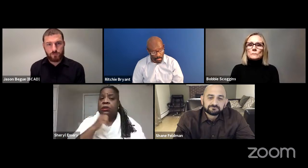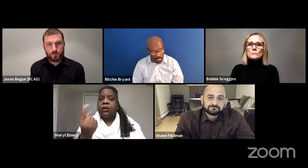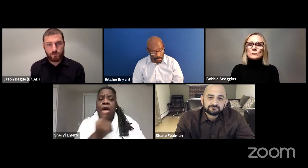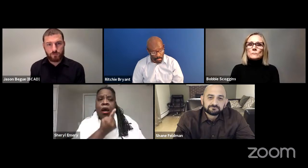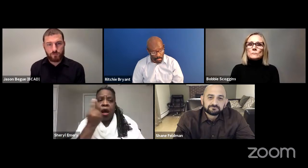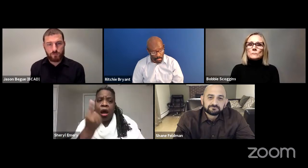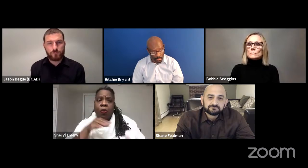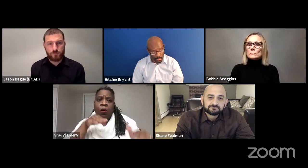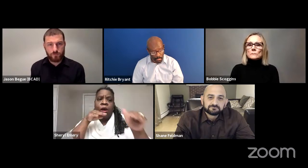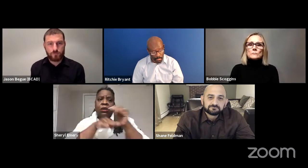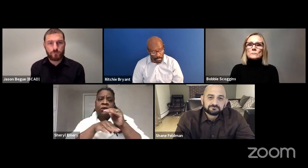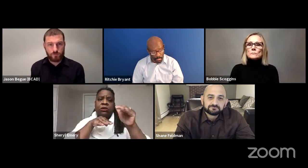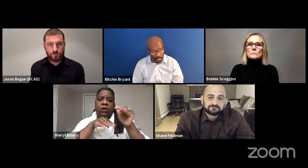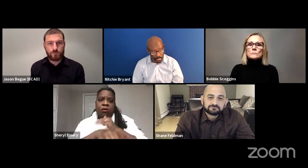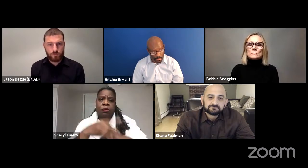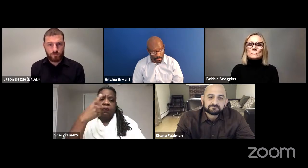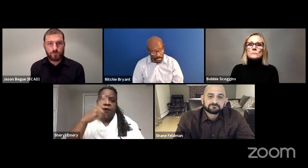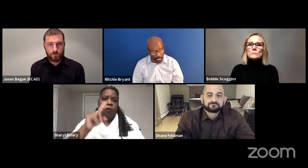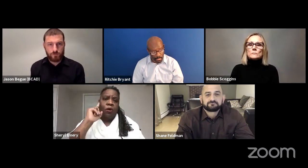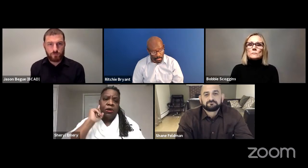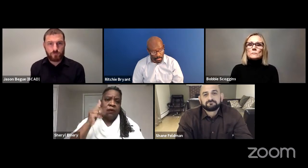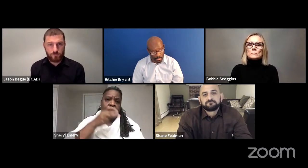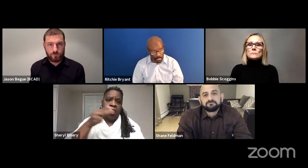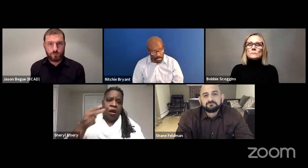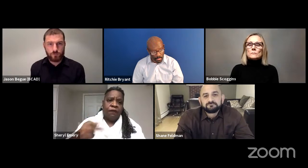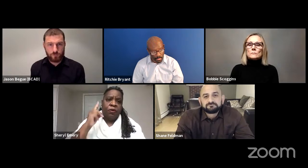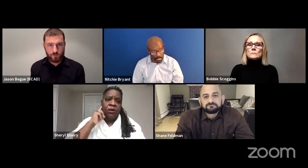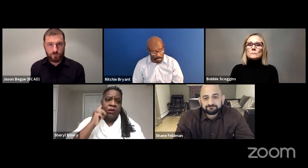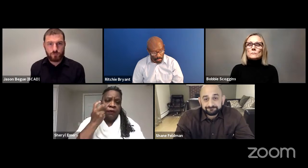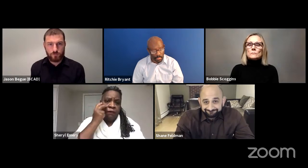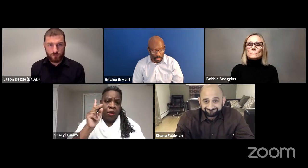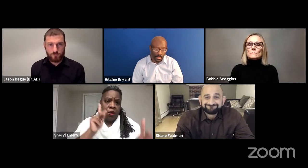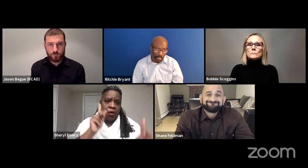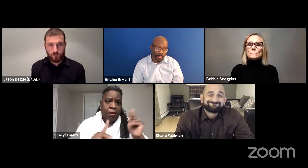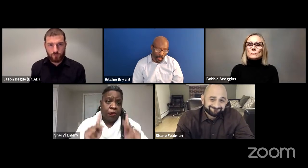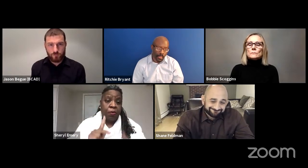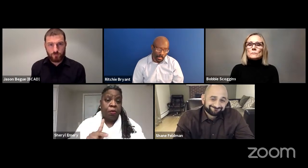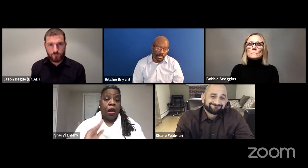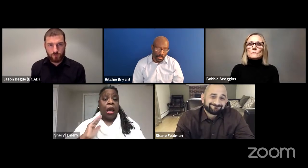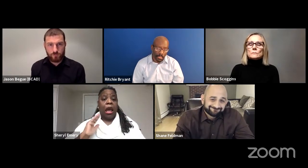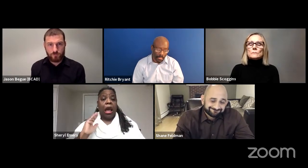the legislative process is not always accessible for the Deaf and hard of hearing community,